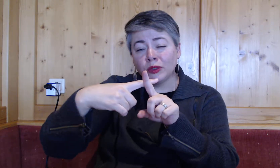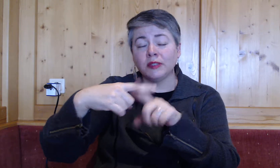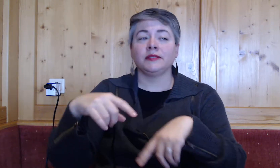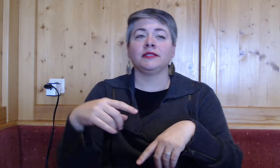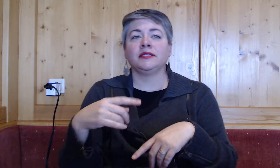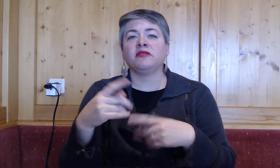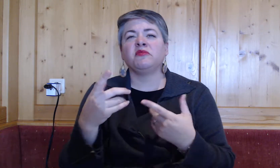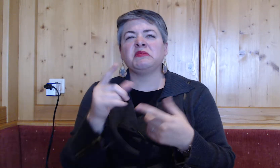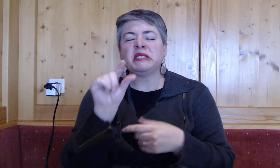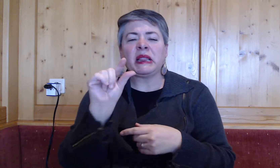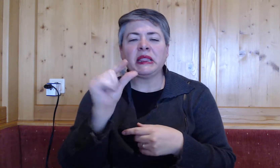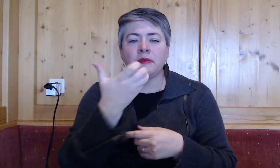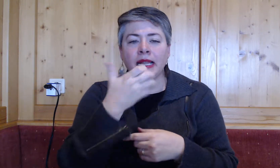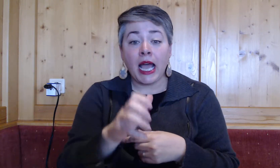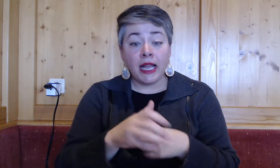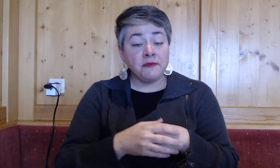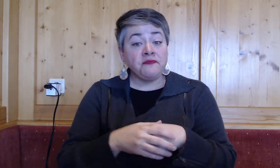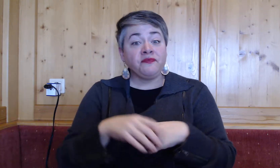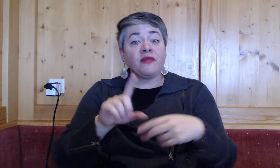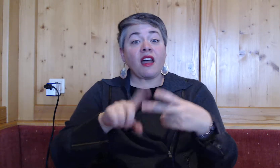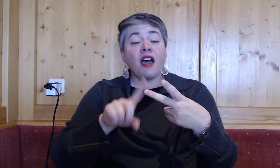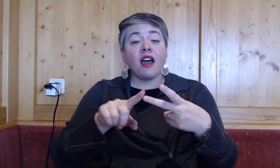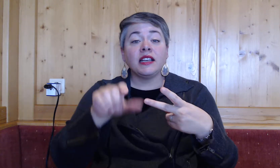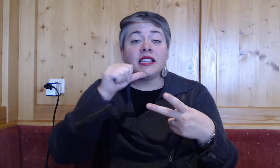It's a little warm.